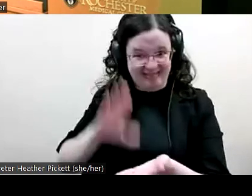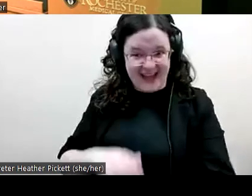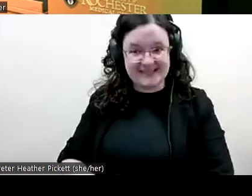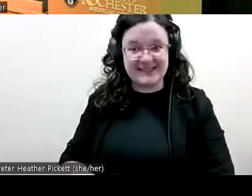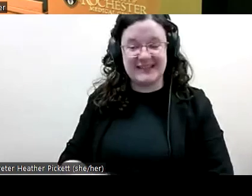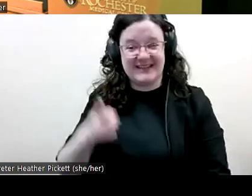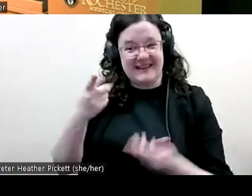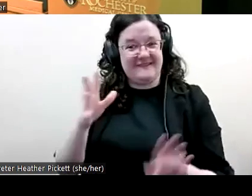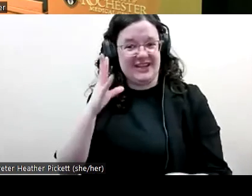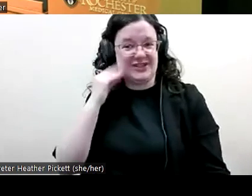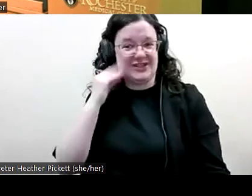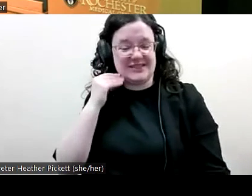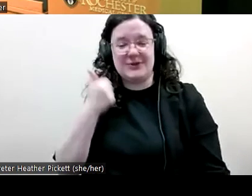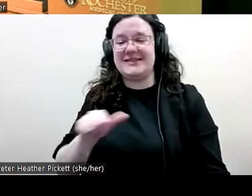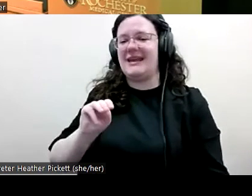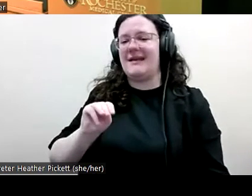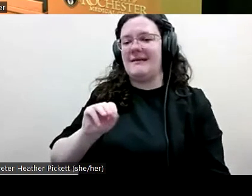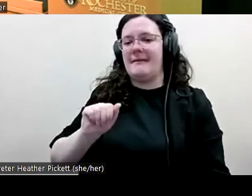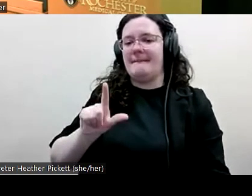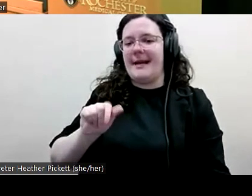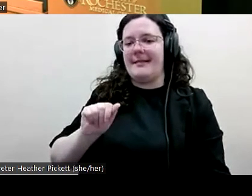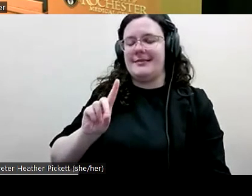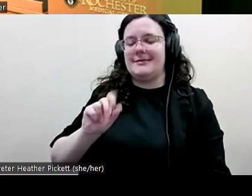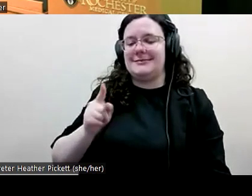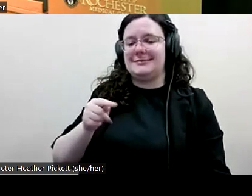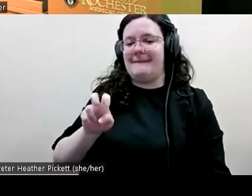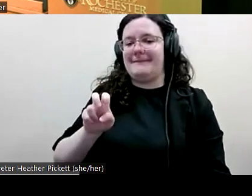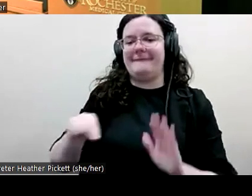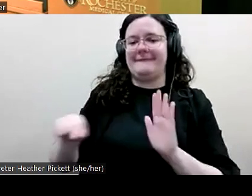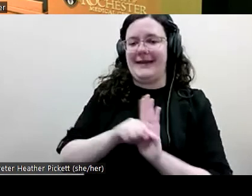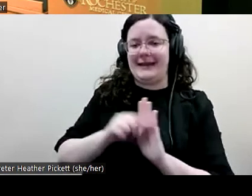experiences with the medical like the the sharing of the medical record in terms of